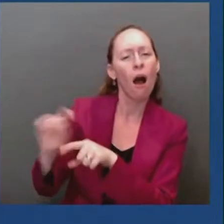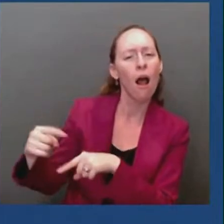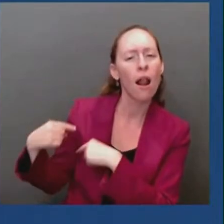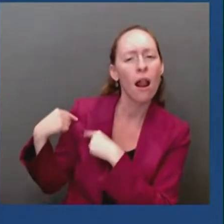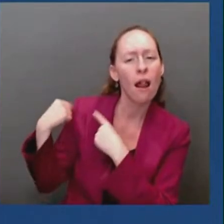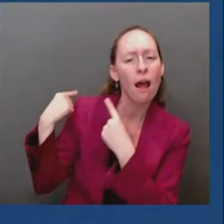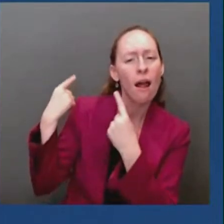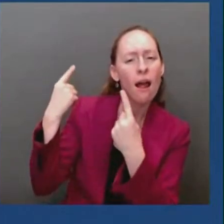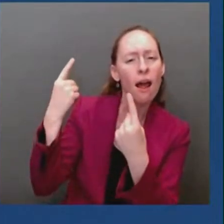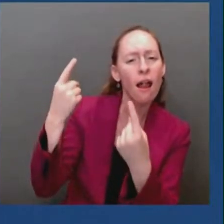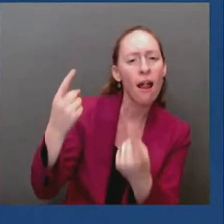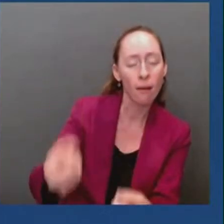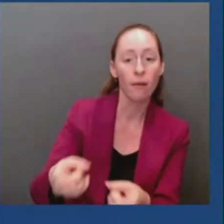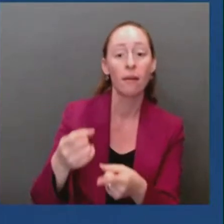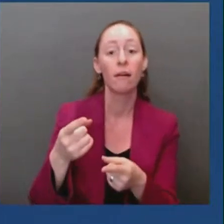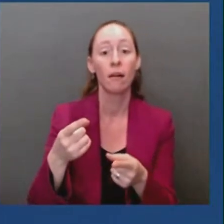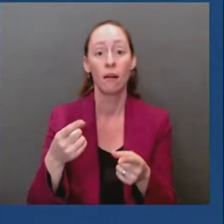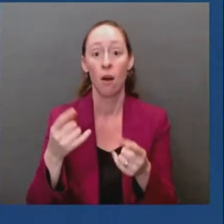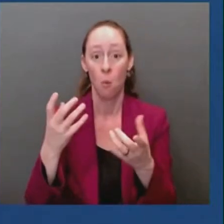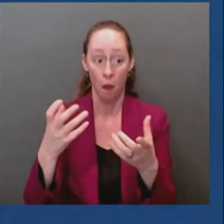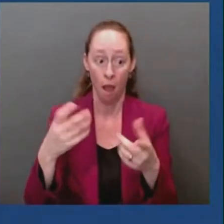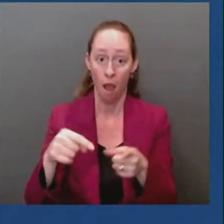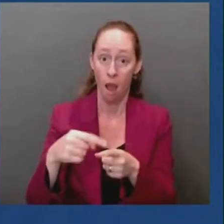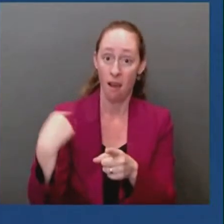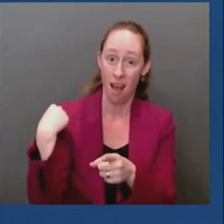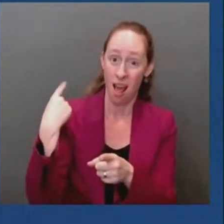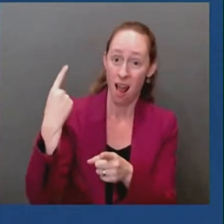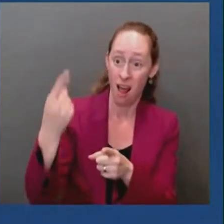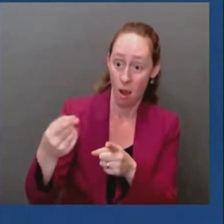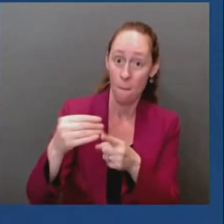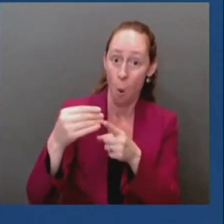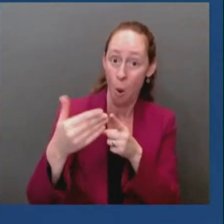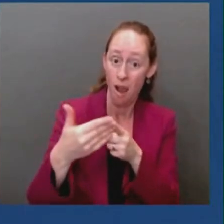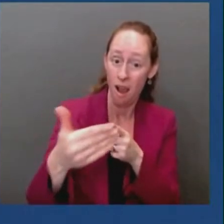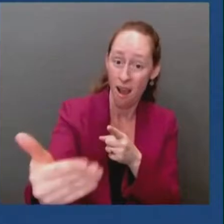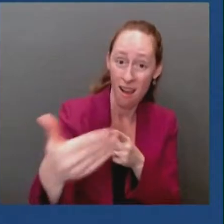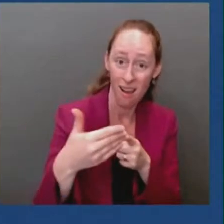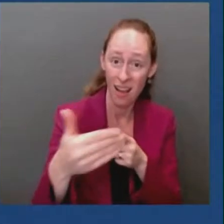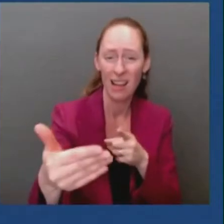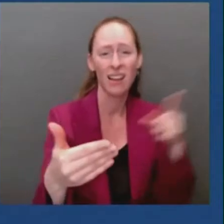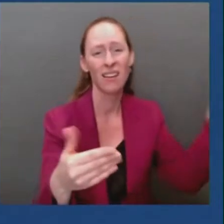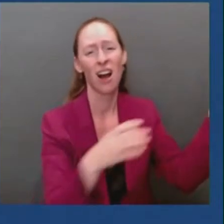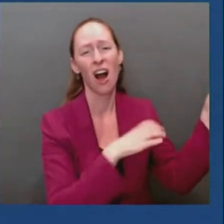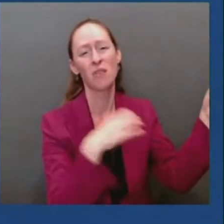WHAT WE ARE SUGGESTING NOW IS THAT IN ORDER TO BE ABLE TO